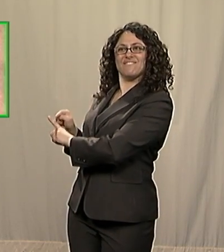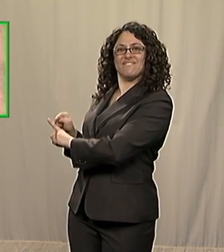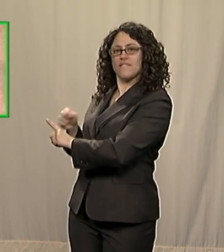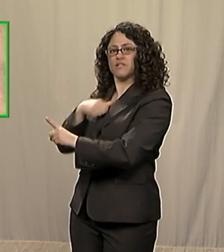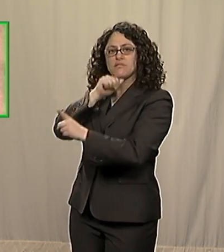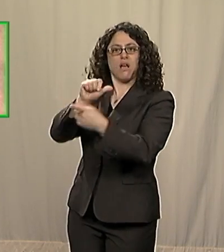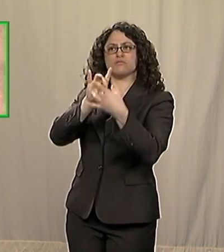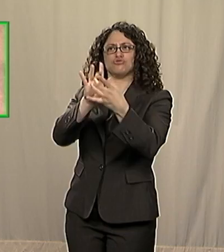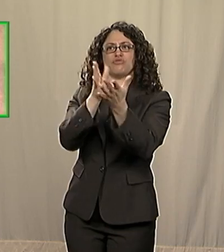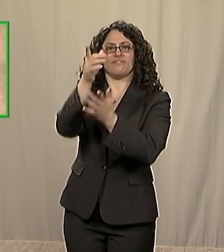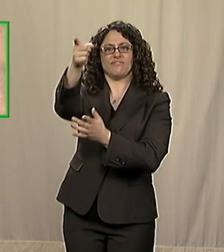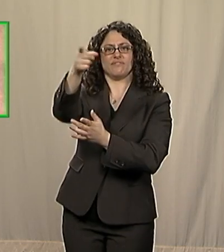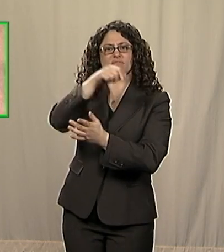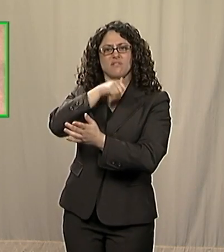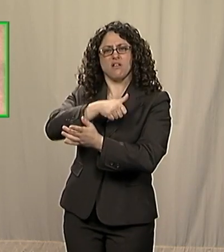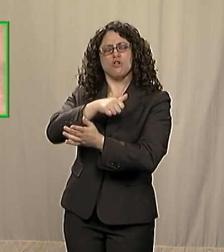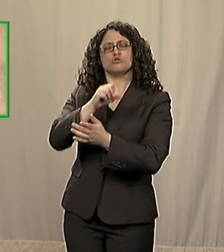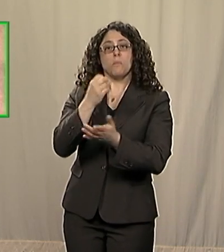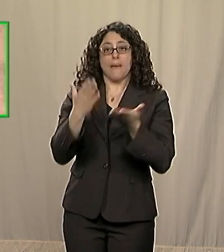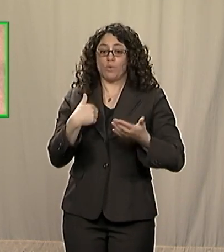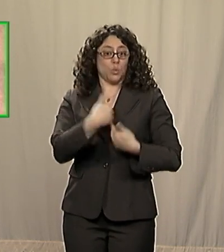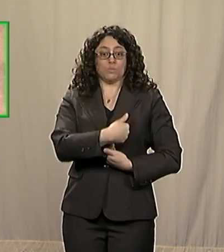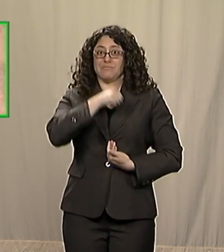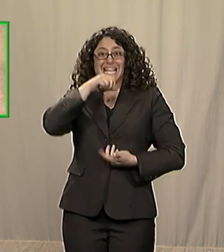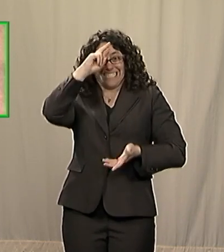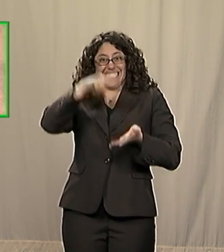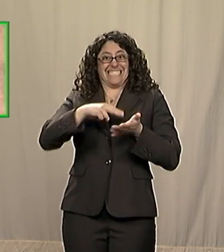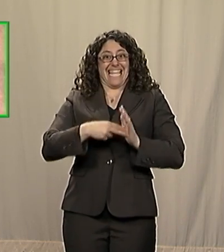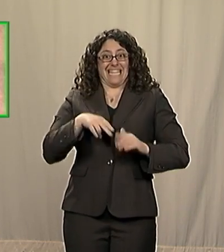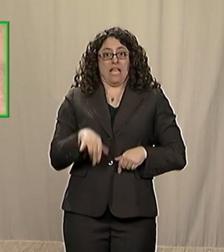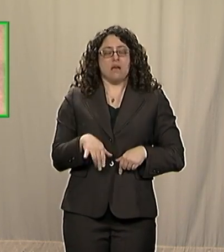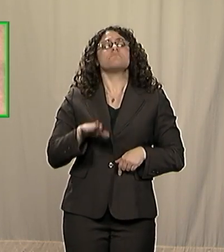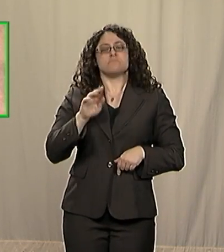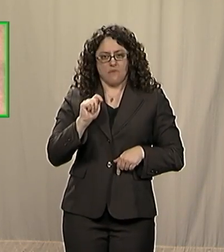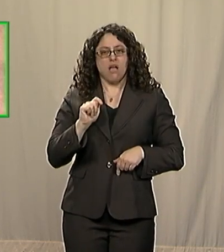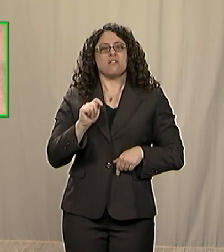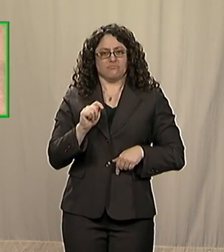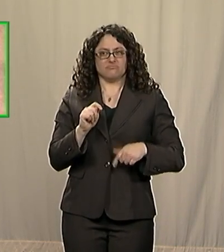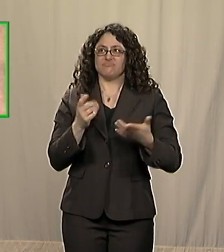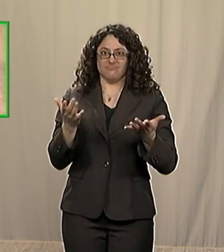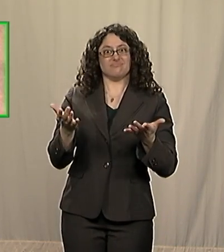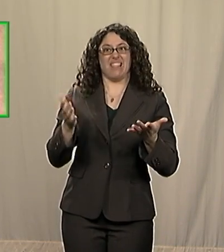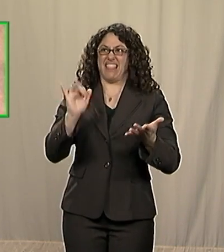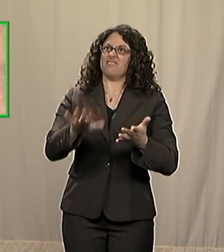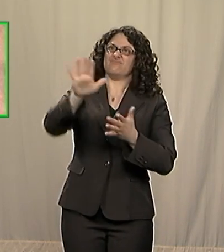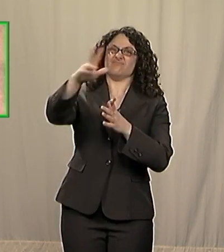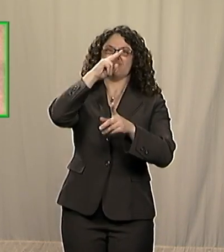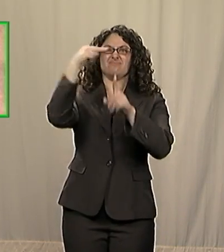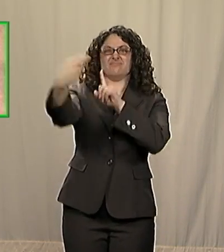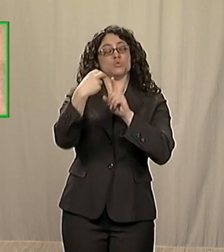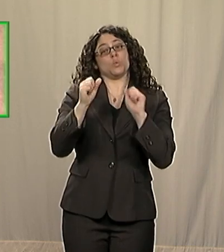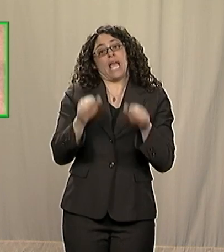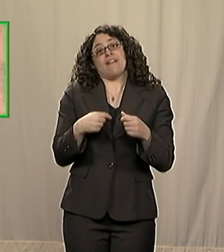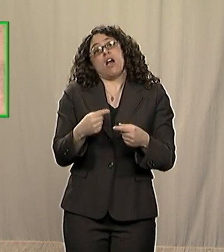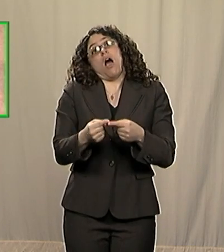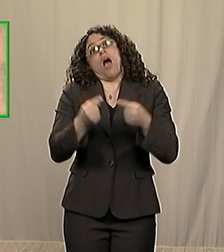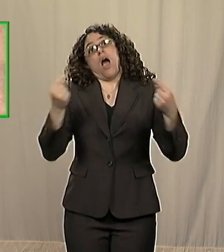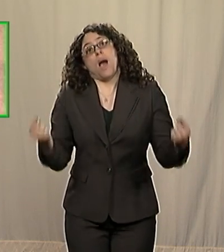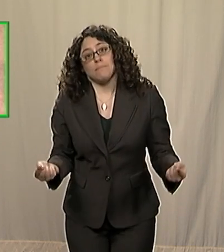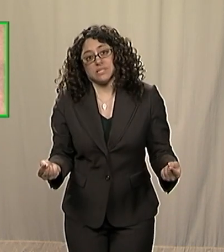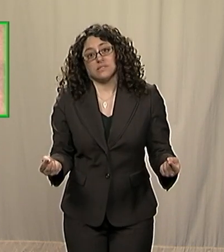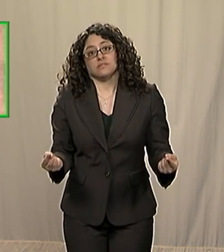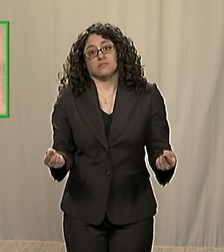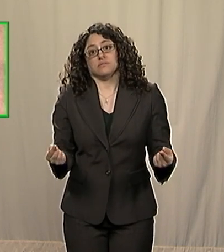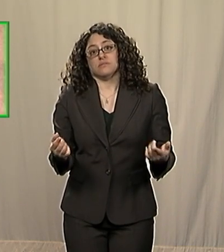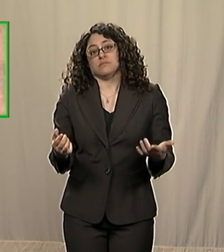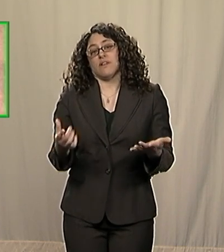to have the opposite effect in terms of alignment.